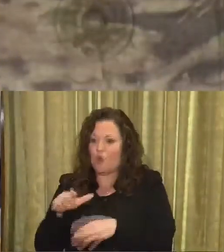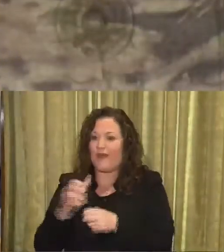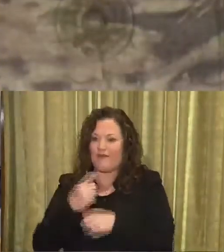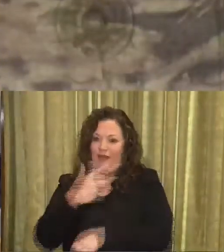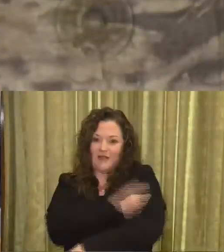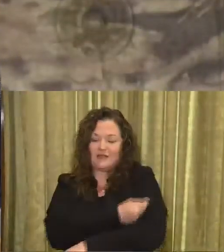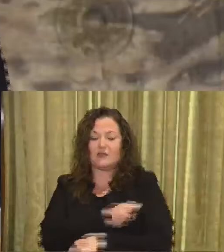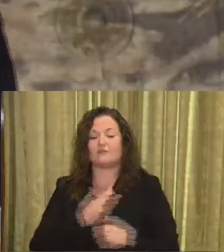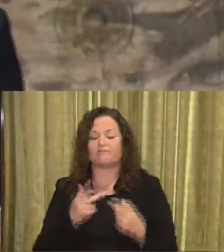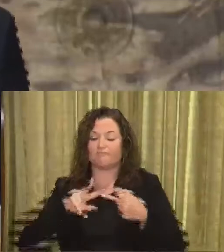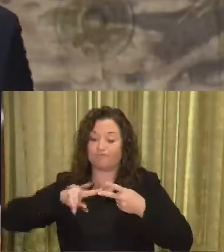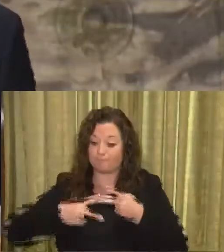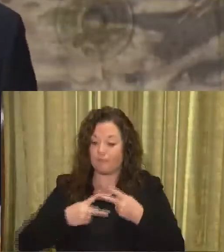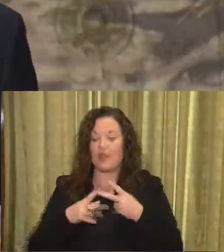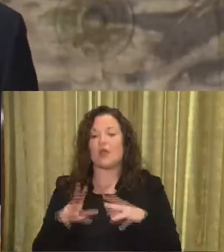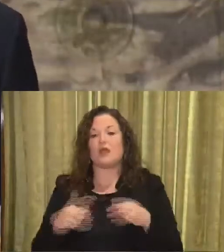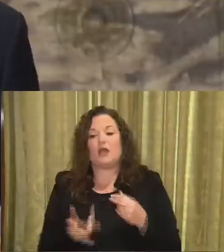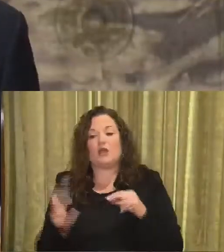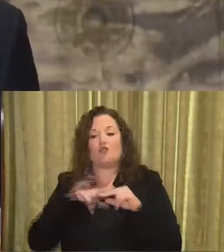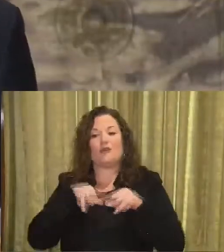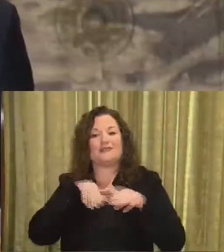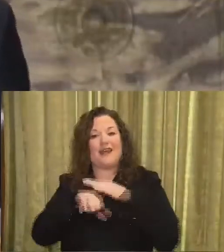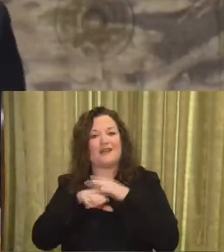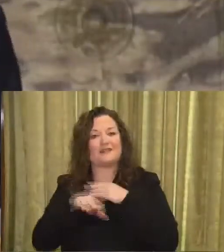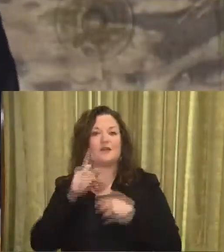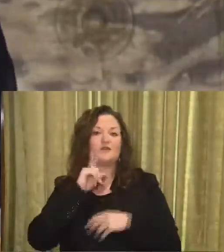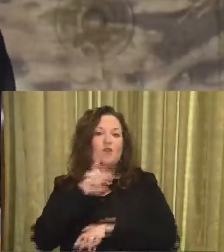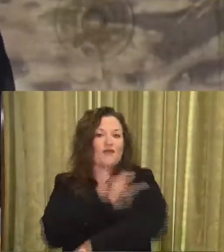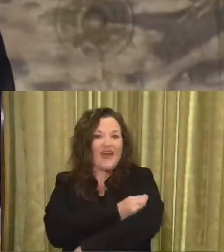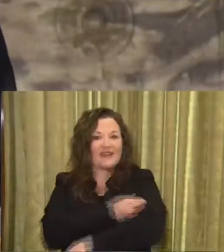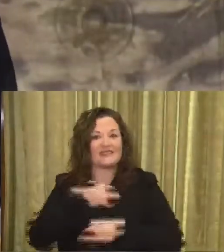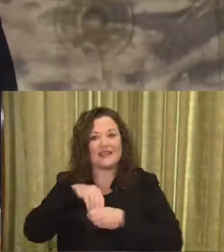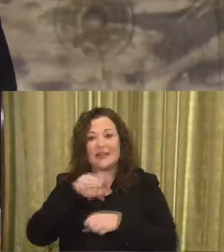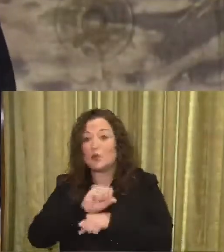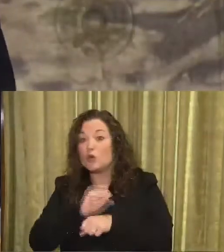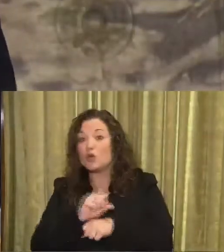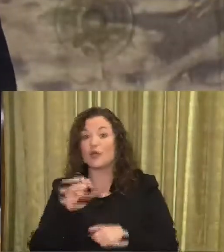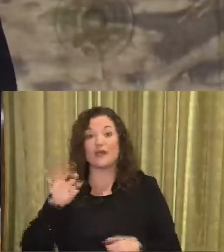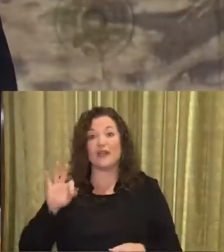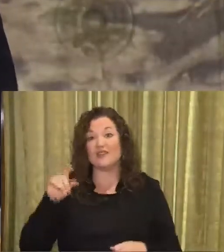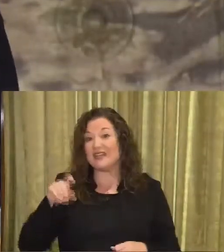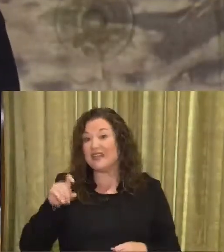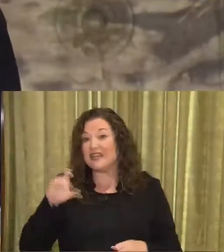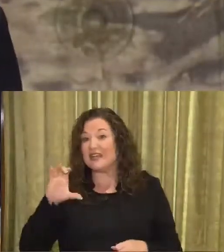access to the vaccines in the workplace if we need a clinic there, we'll make that available.